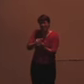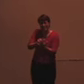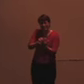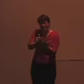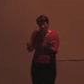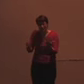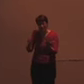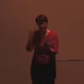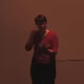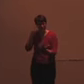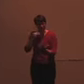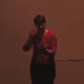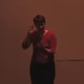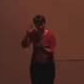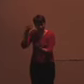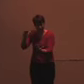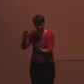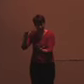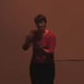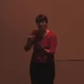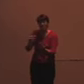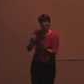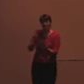is now endlessly happening in here.